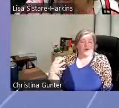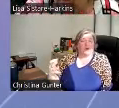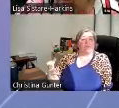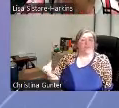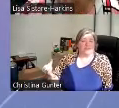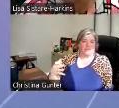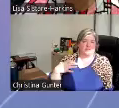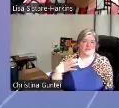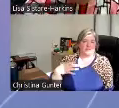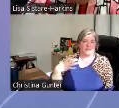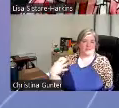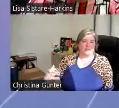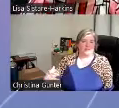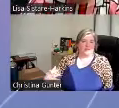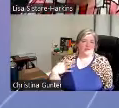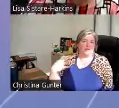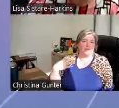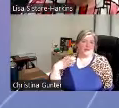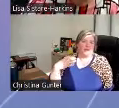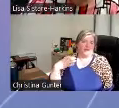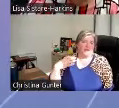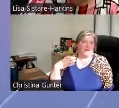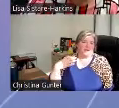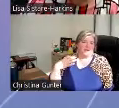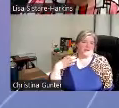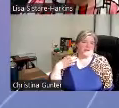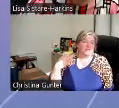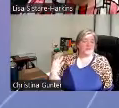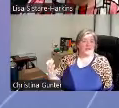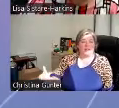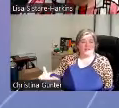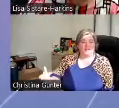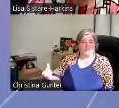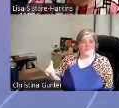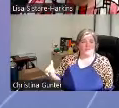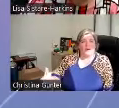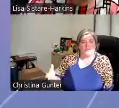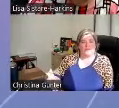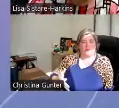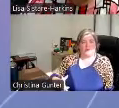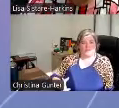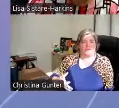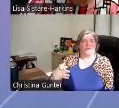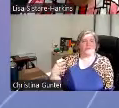it armed us to be able to go and explain what the project was,